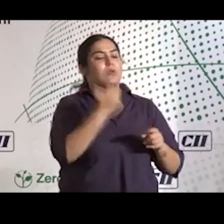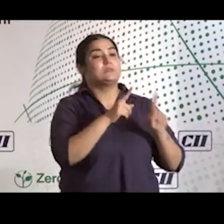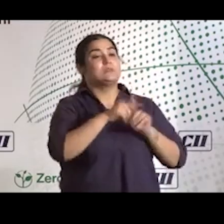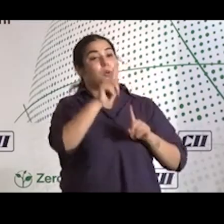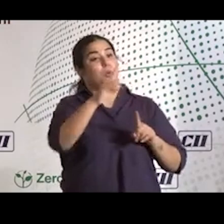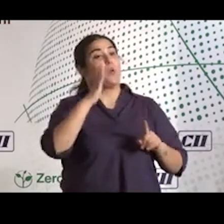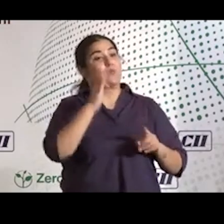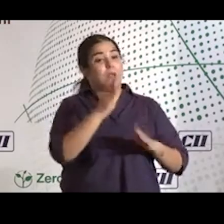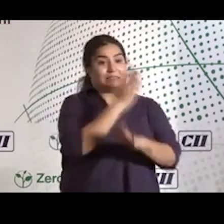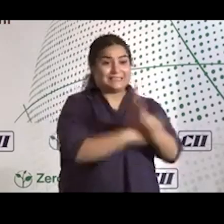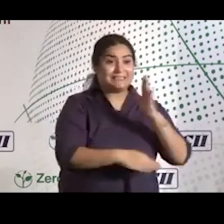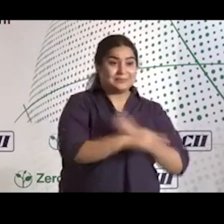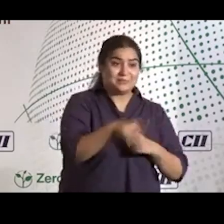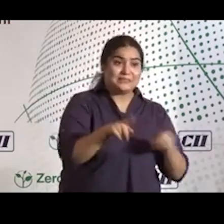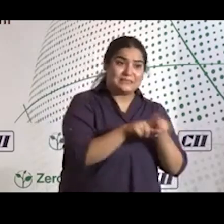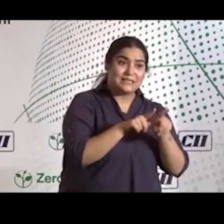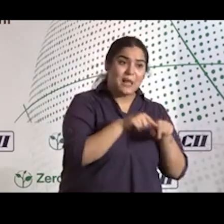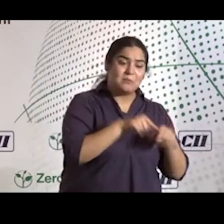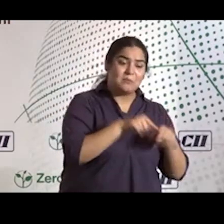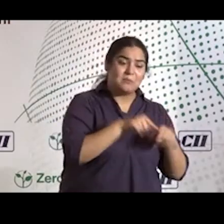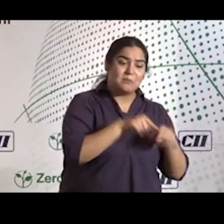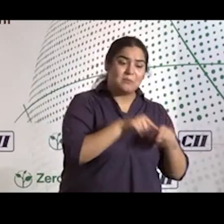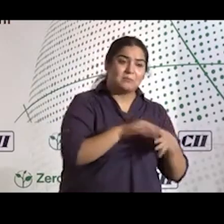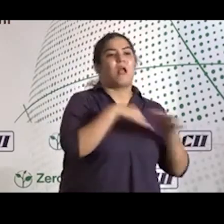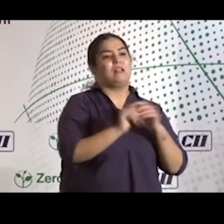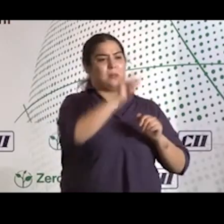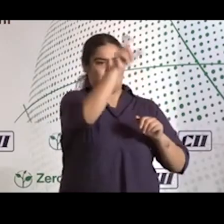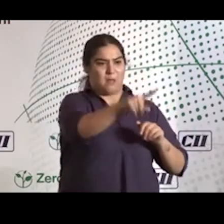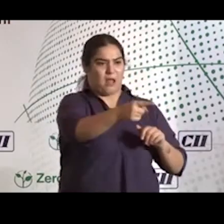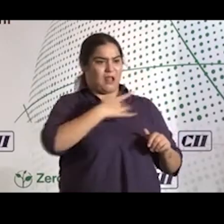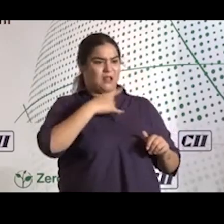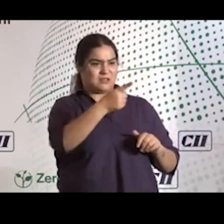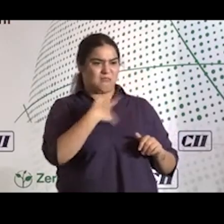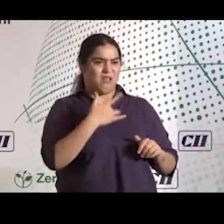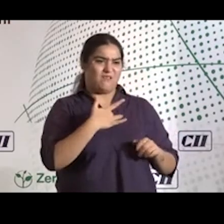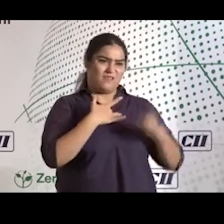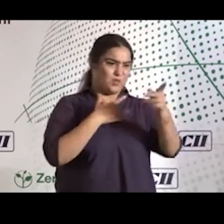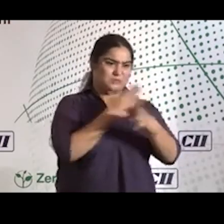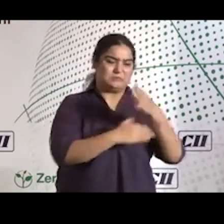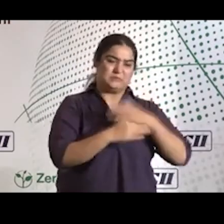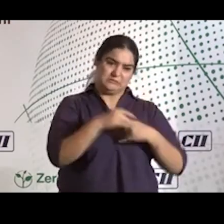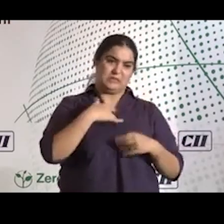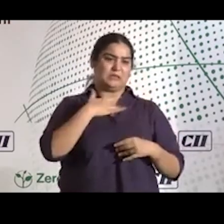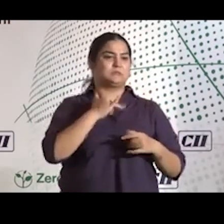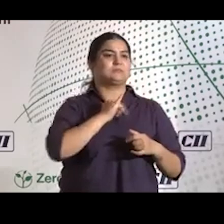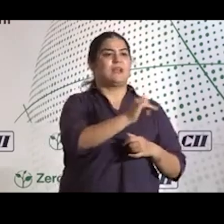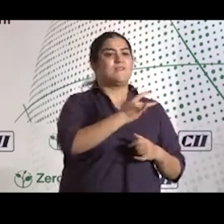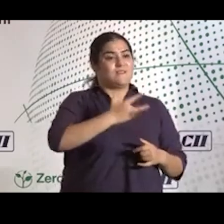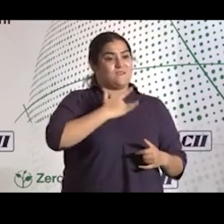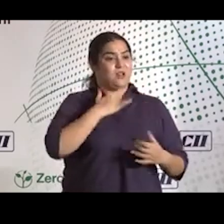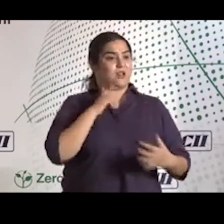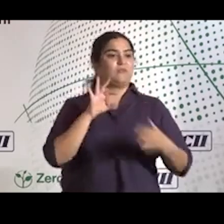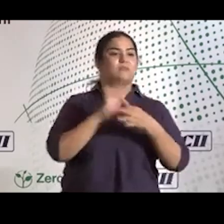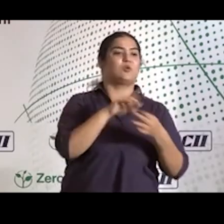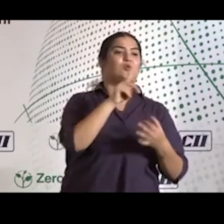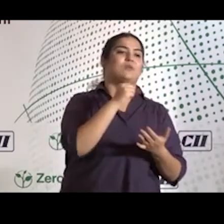Disability sector is very important because people are feeling, people are understanding. When you talk about our sector, I think people want to solve